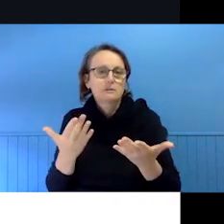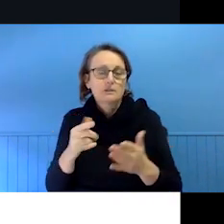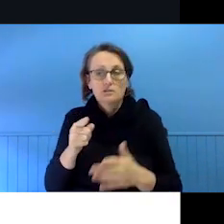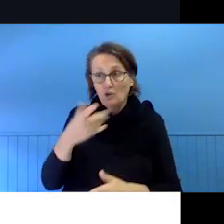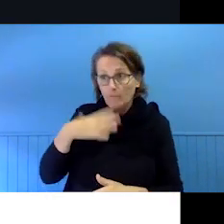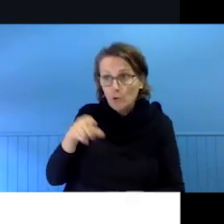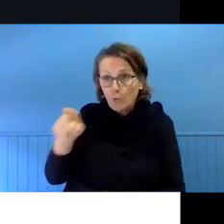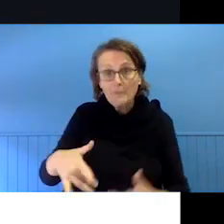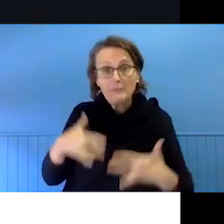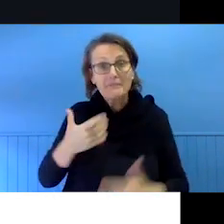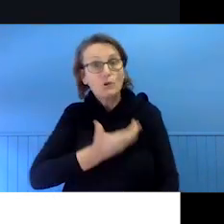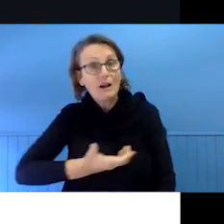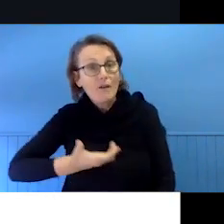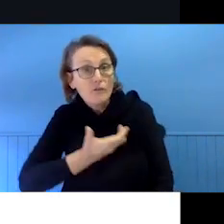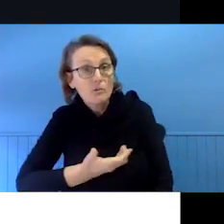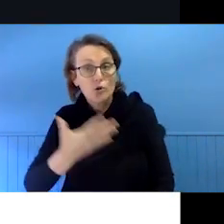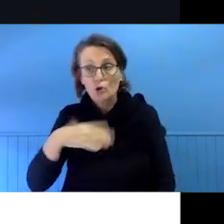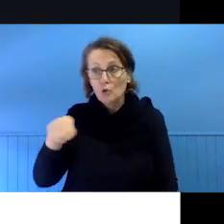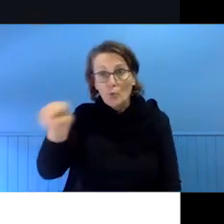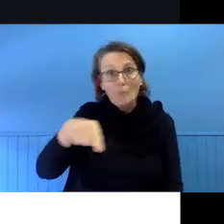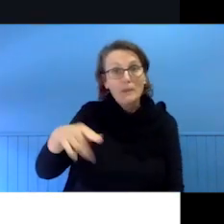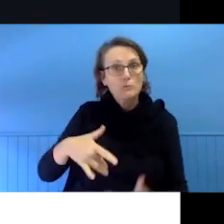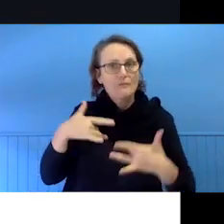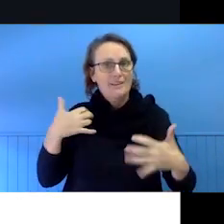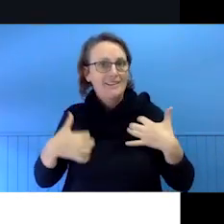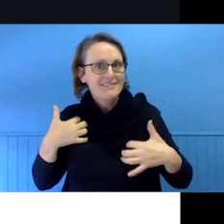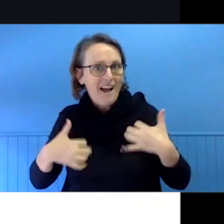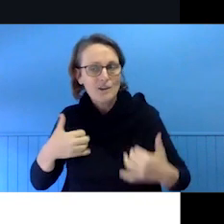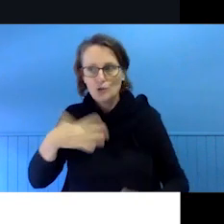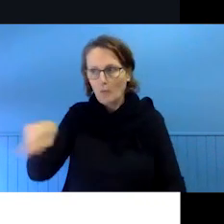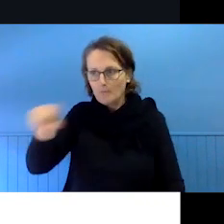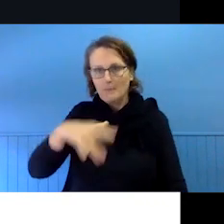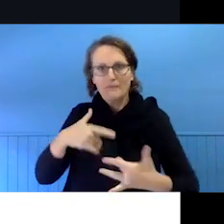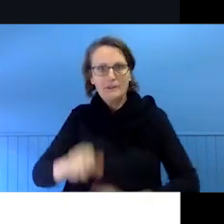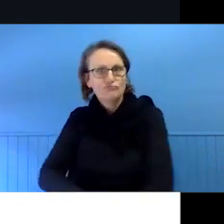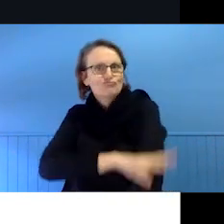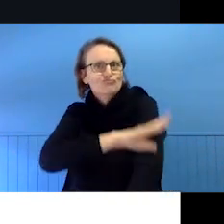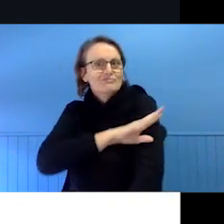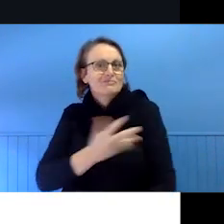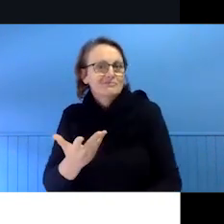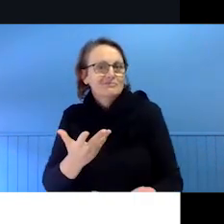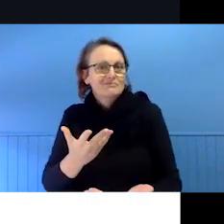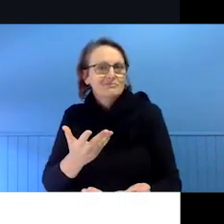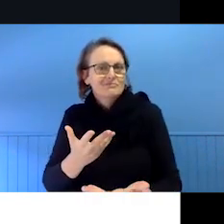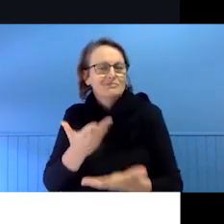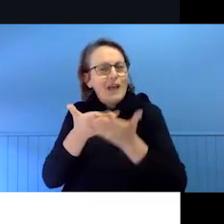feel comfort, do you want them to feel excited, do you want them to feel inspired, think about how you can use your communications to